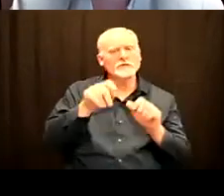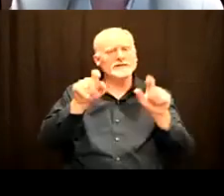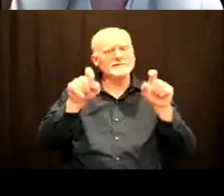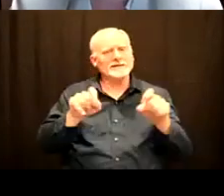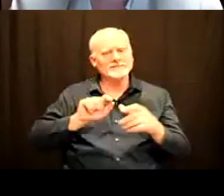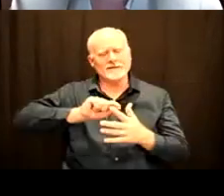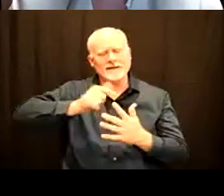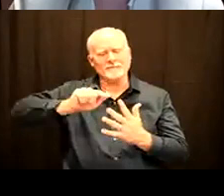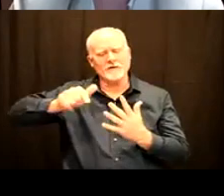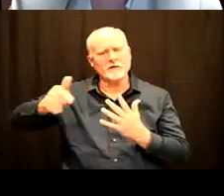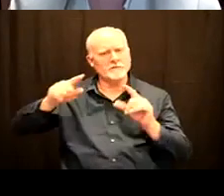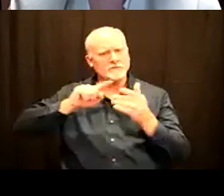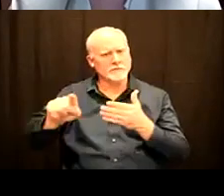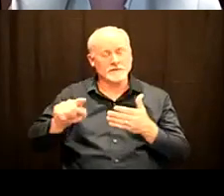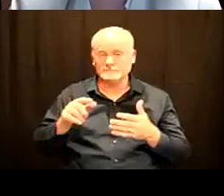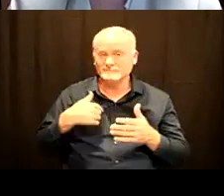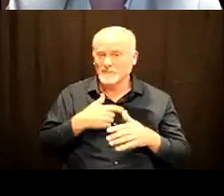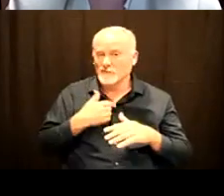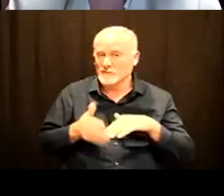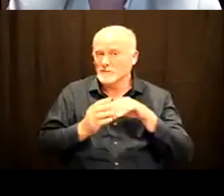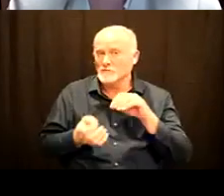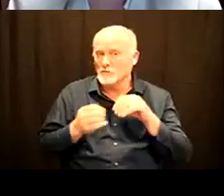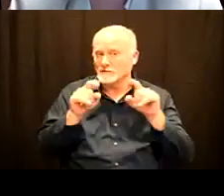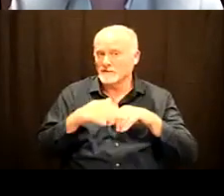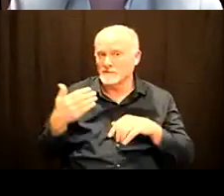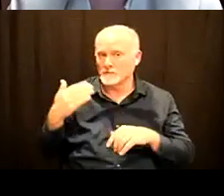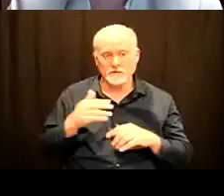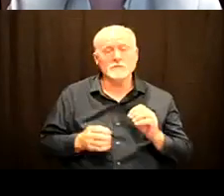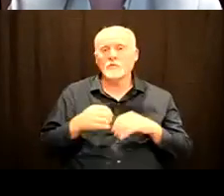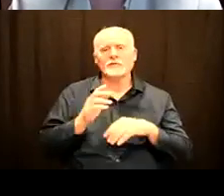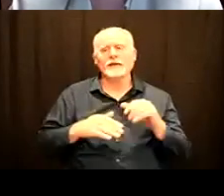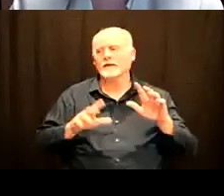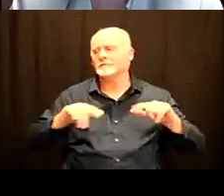we said we were increasing testing so this is more than the randomized testing we offered in the fall